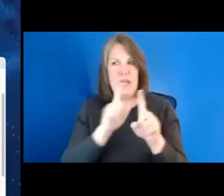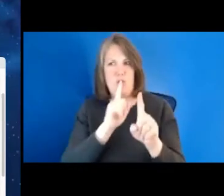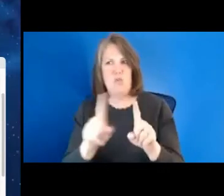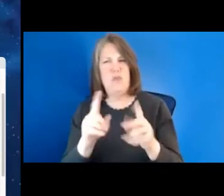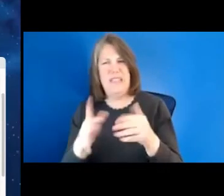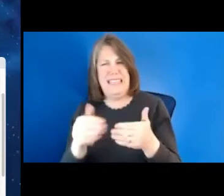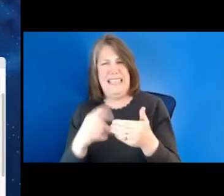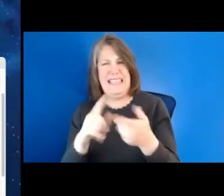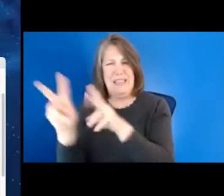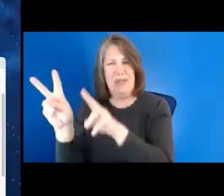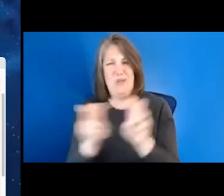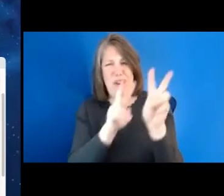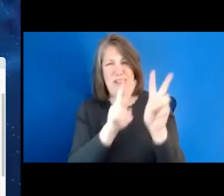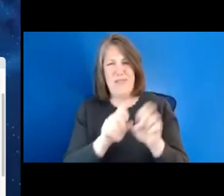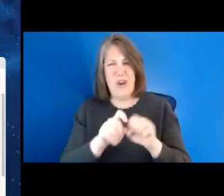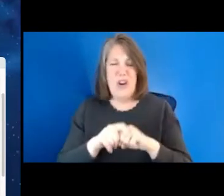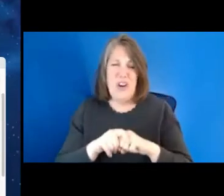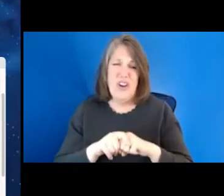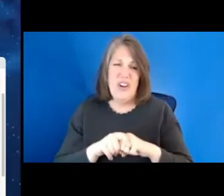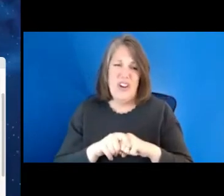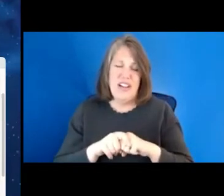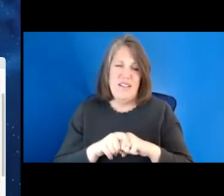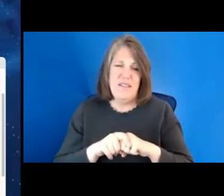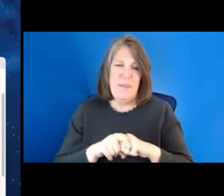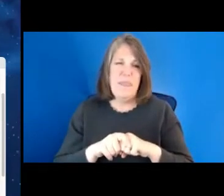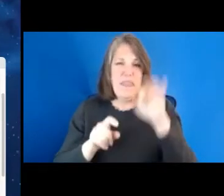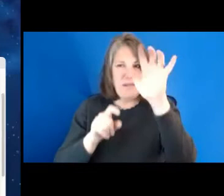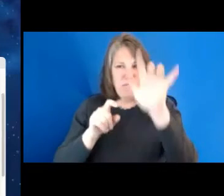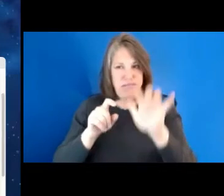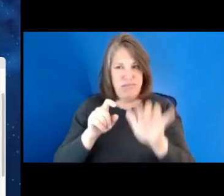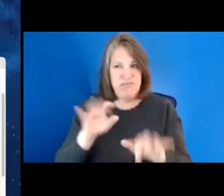it. 17:14:17 So here's how you do it, and then